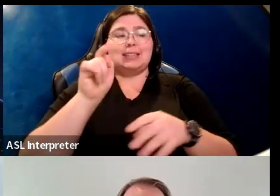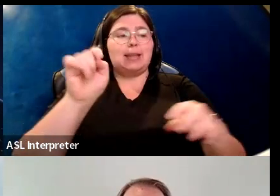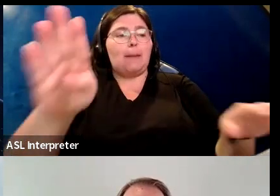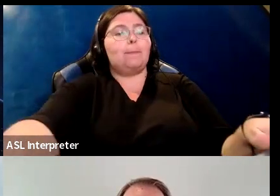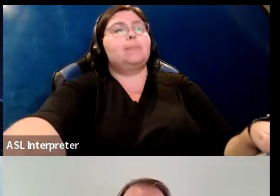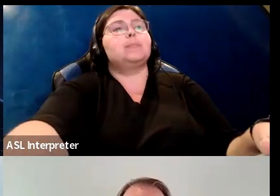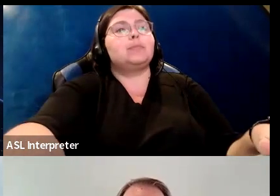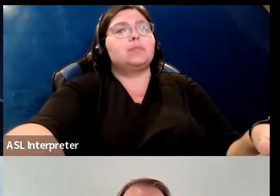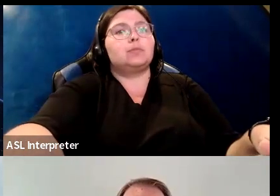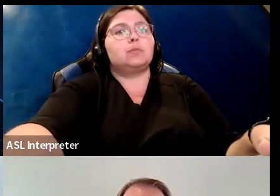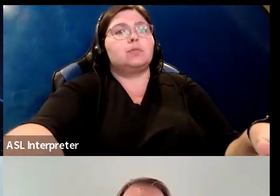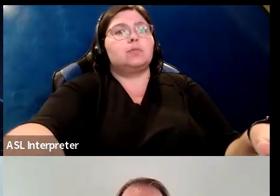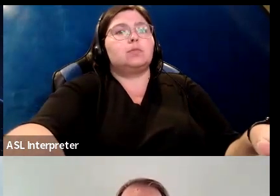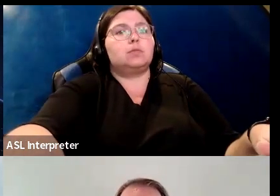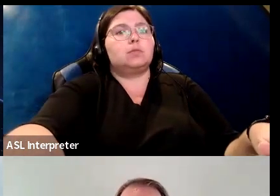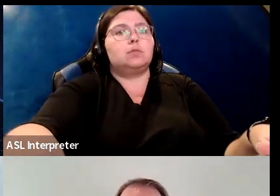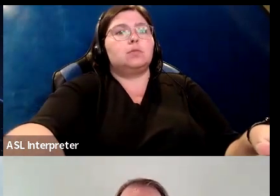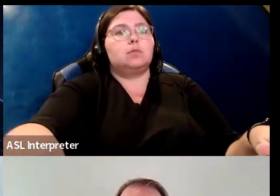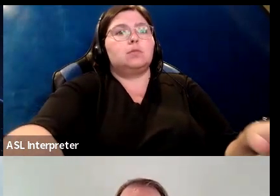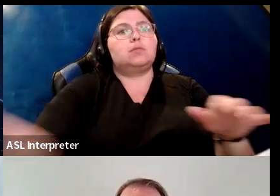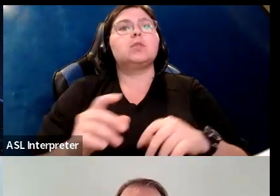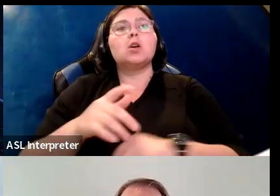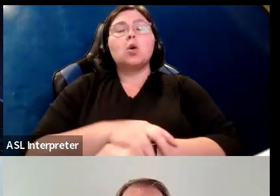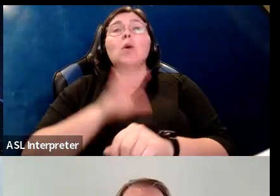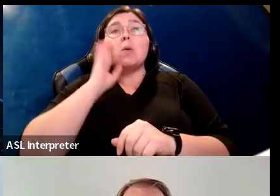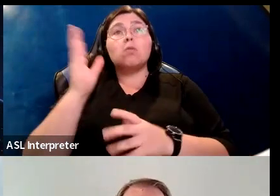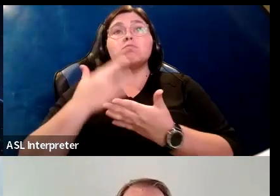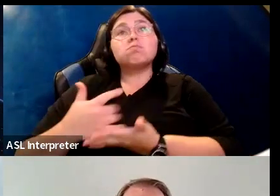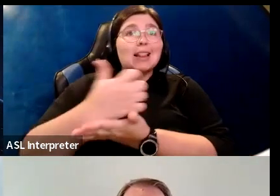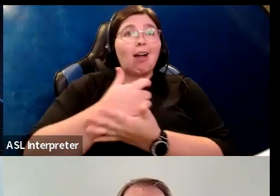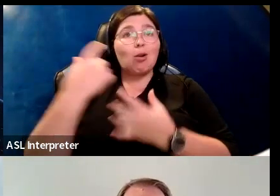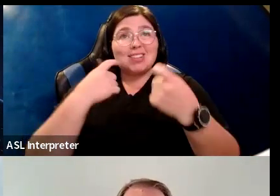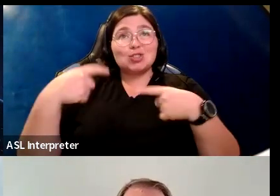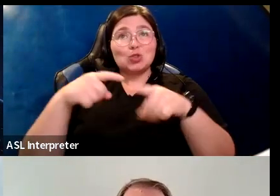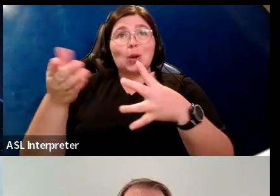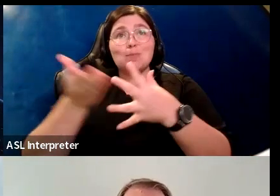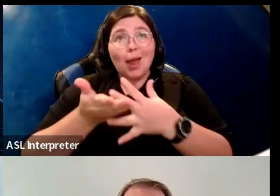We'll be collecting questions over the breaks so that we can try and answer as many of them